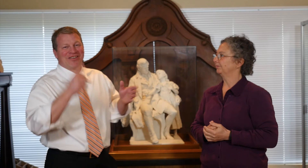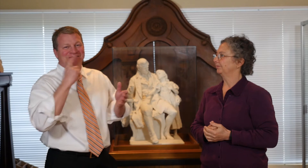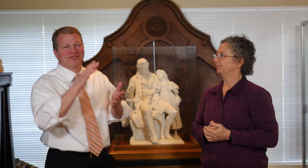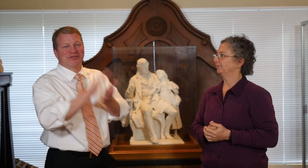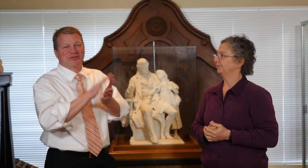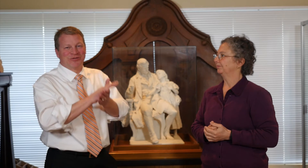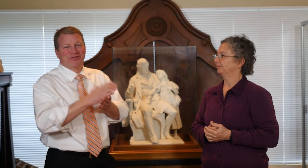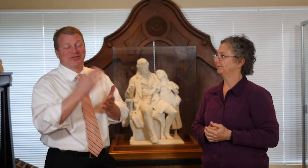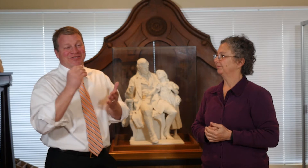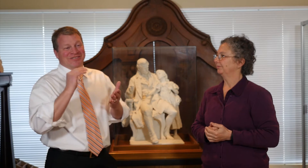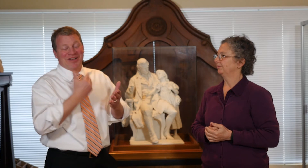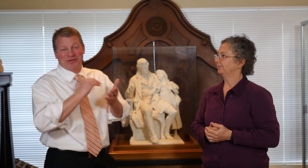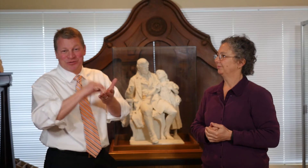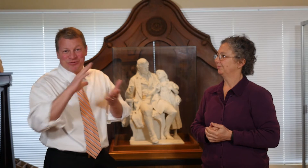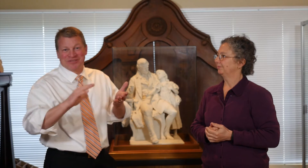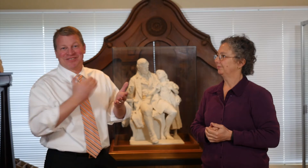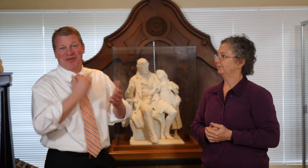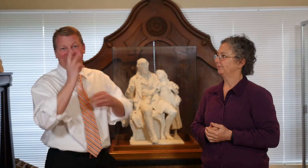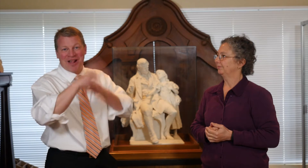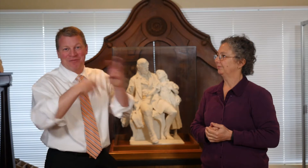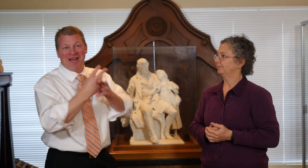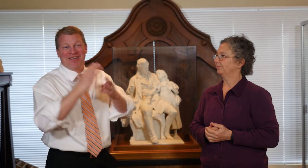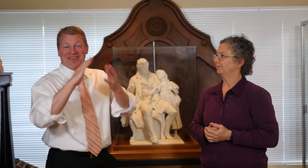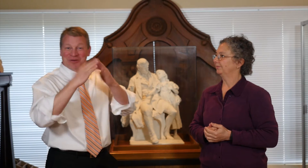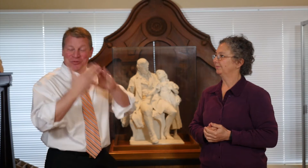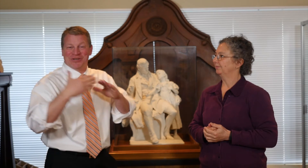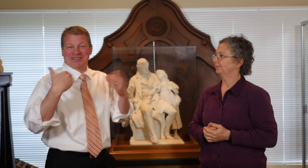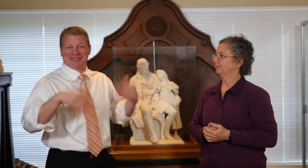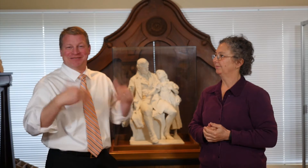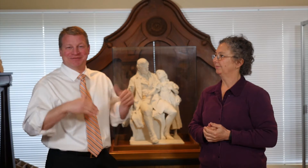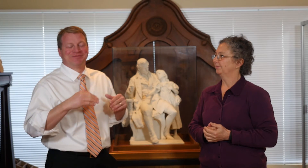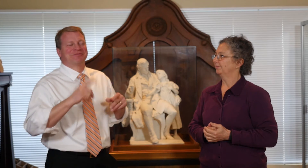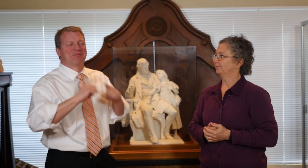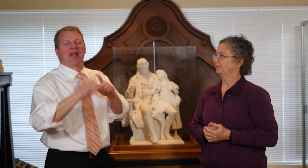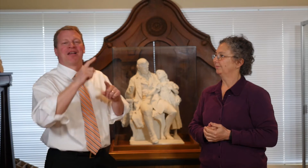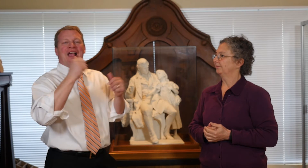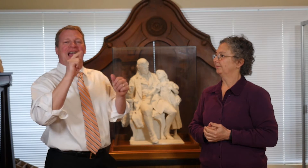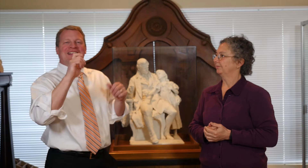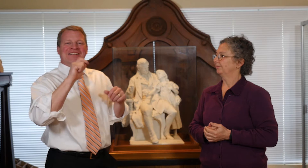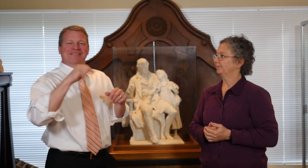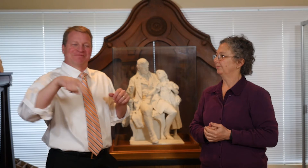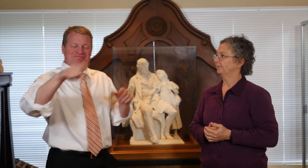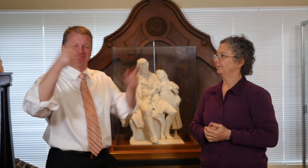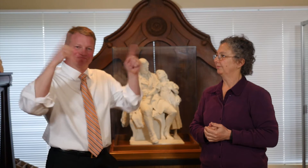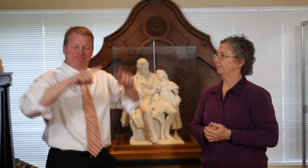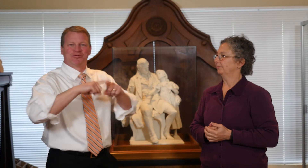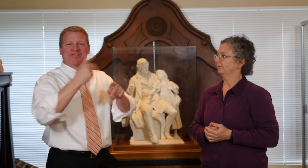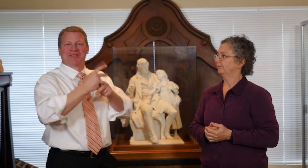Losing Dennis Palka was a big loss for the school, staff, alumni and the community.